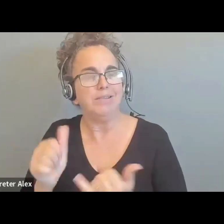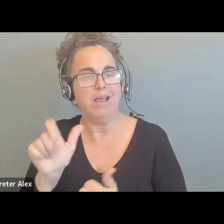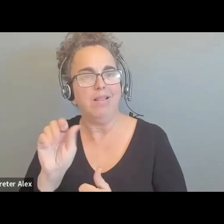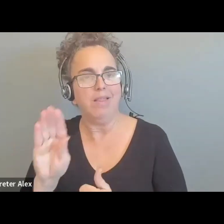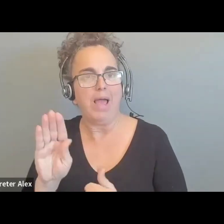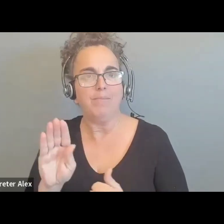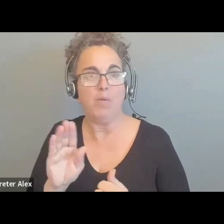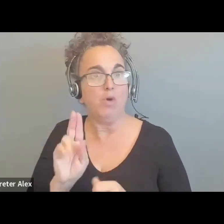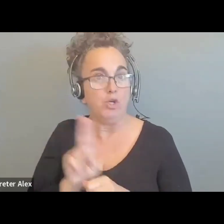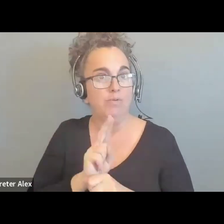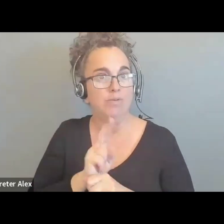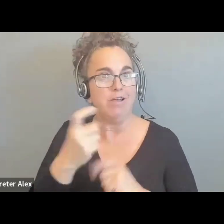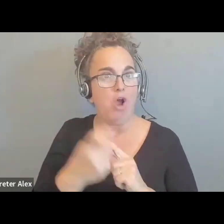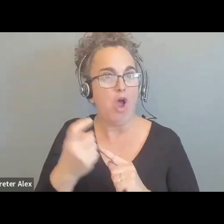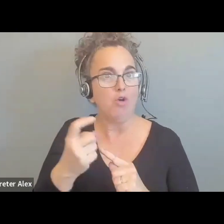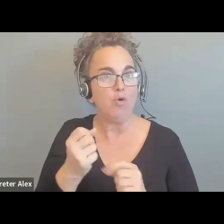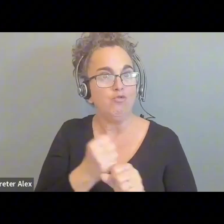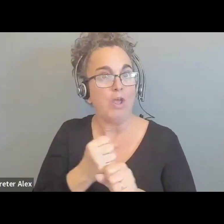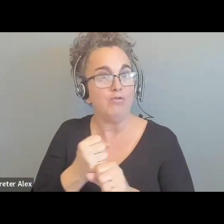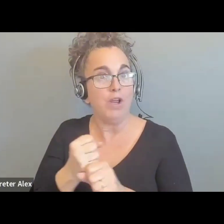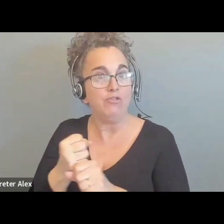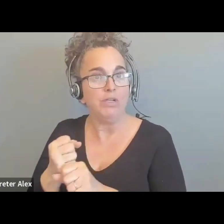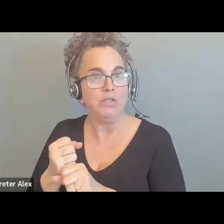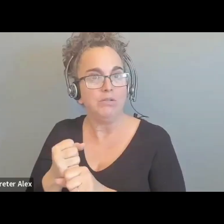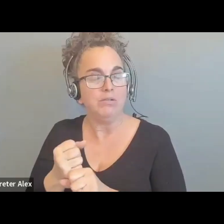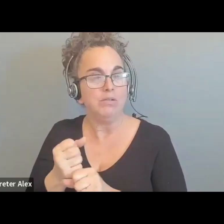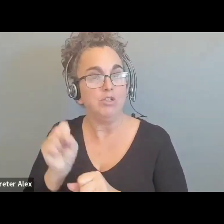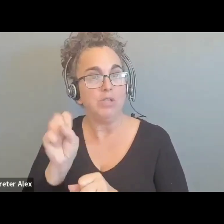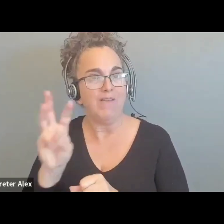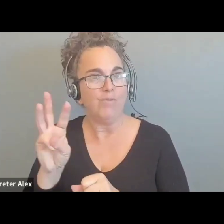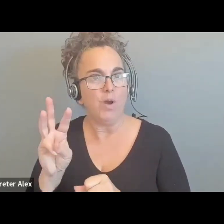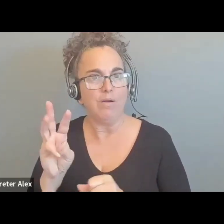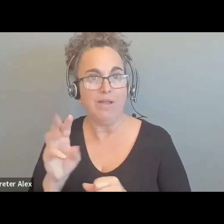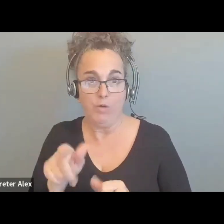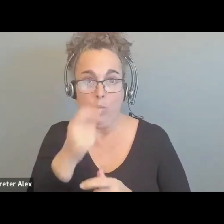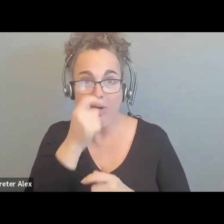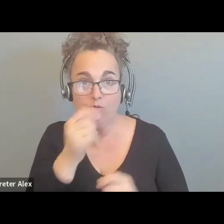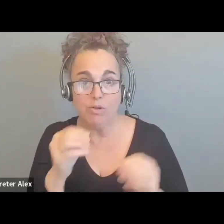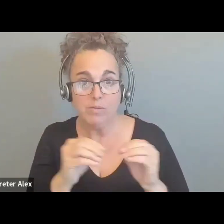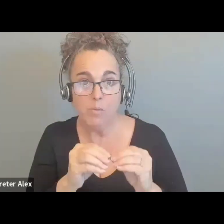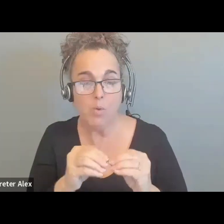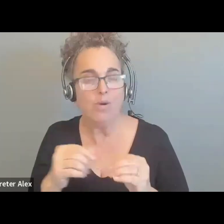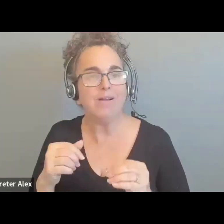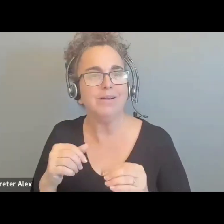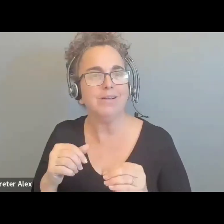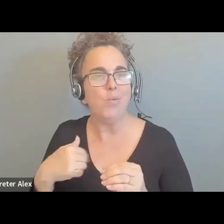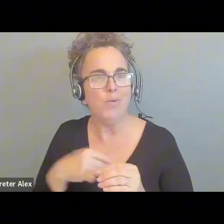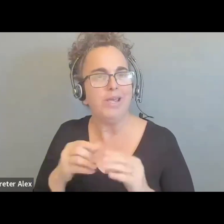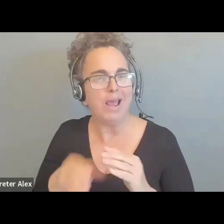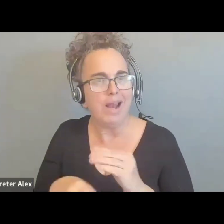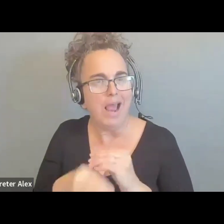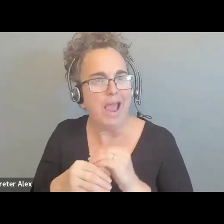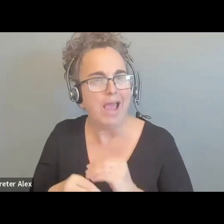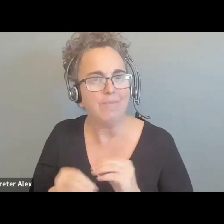and if this is something that people are interested in, we could develop it further so teachers can develop like completely customized